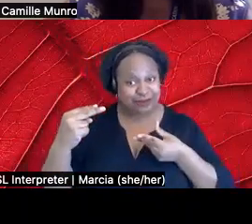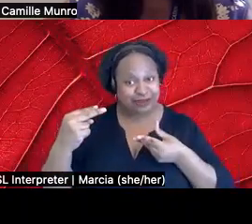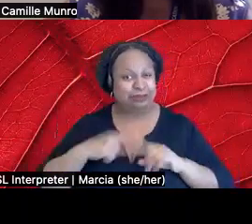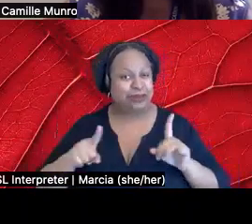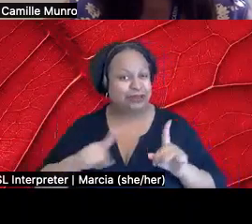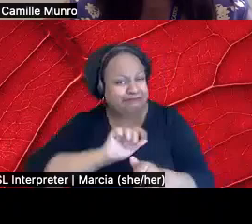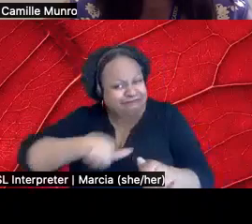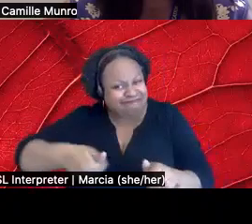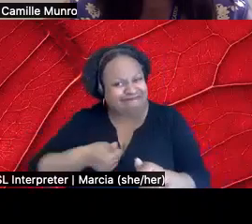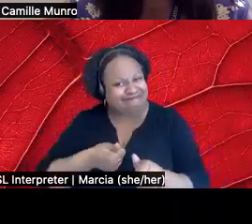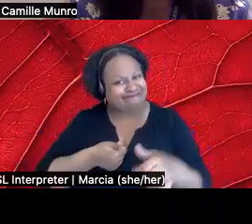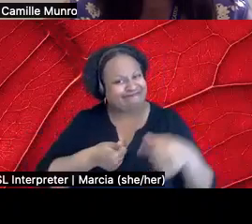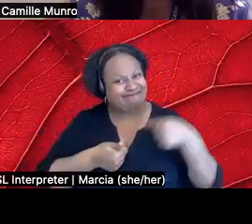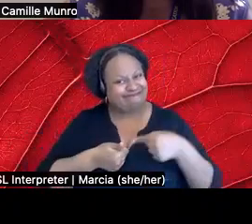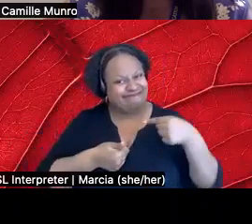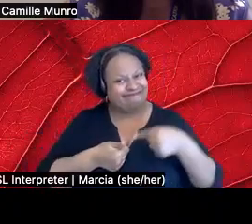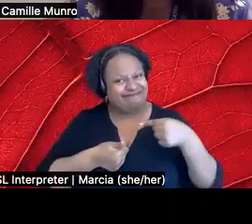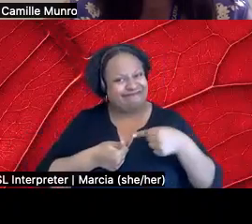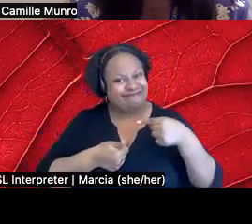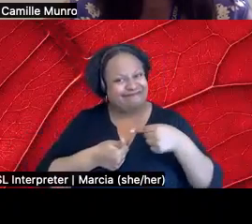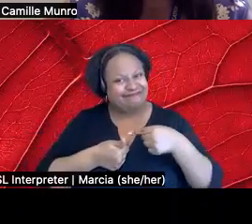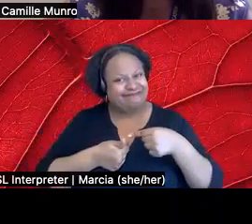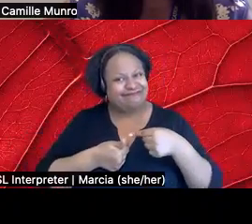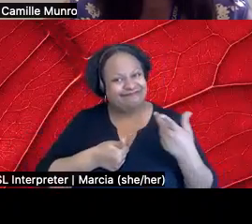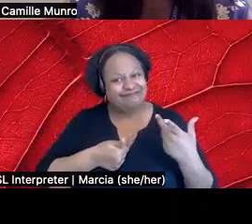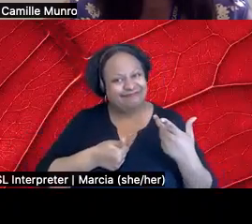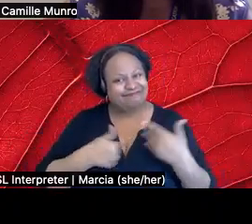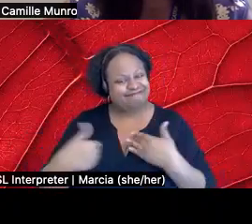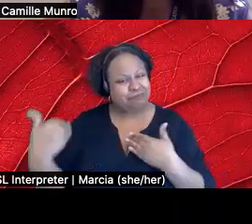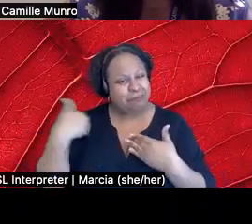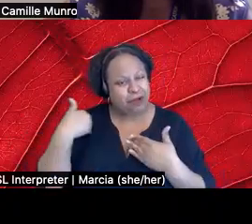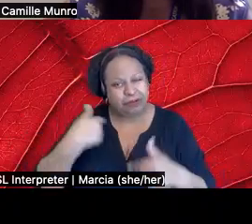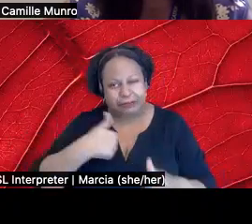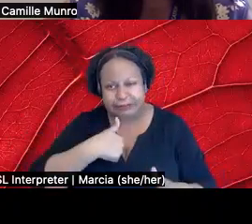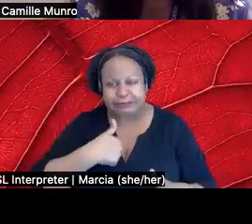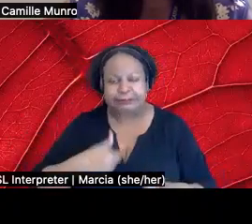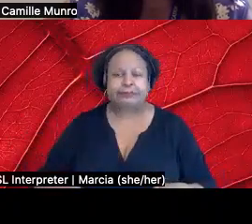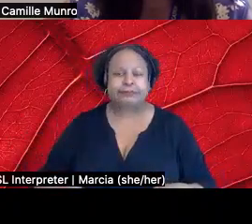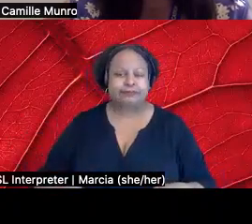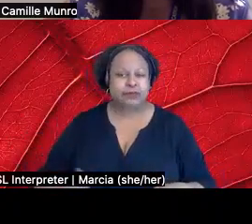I felt like I was making a,